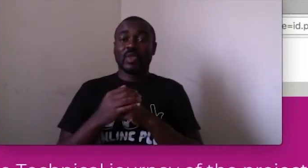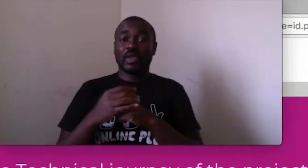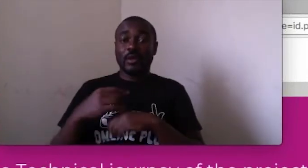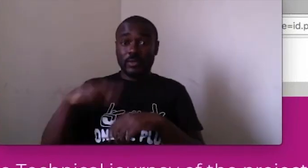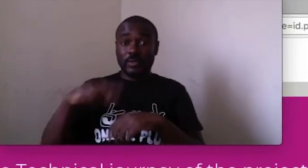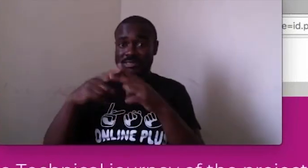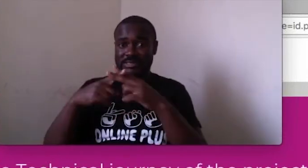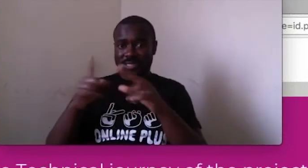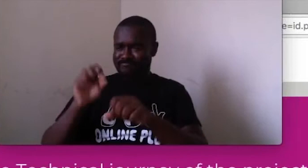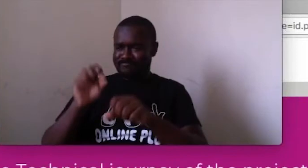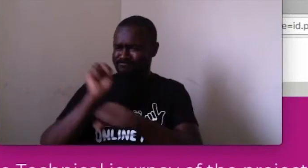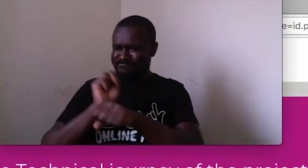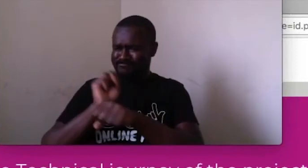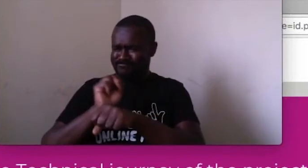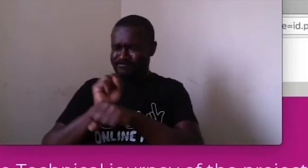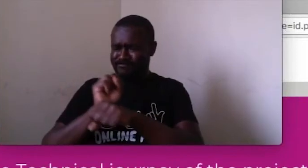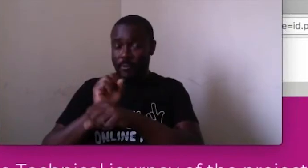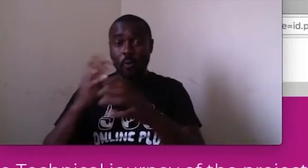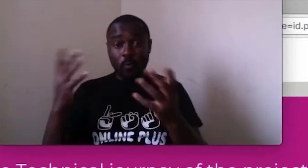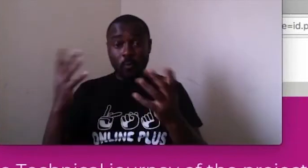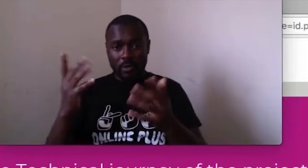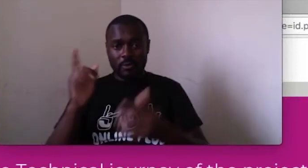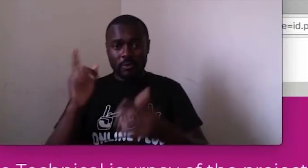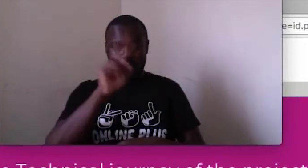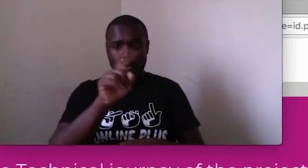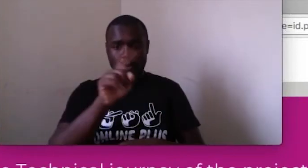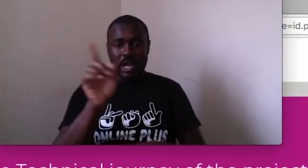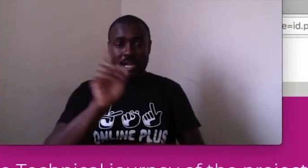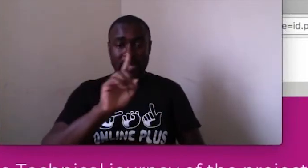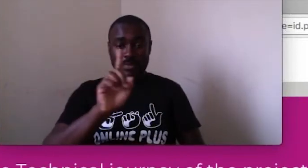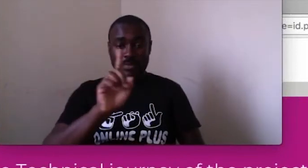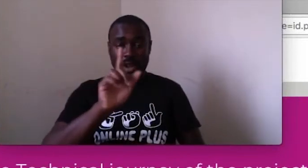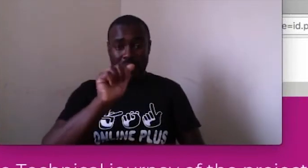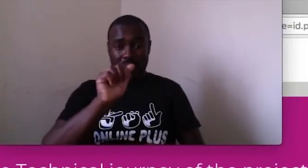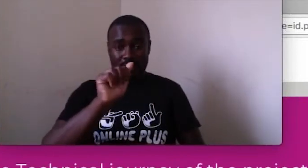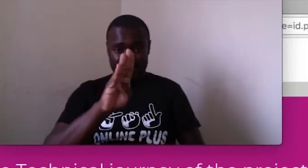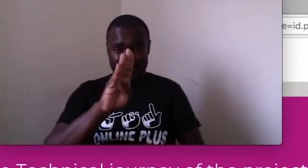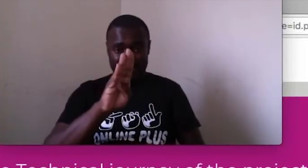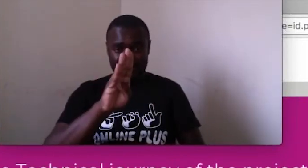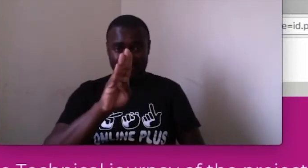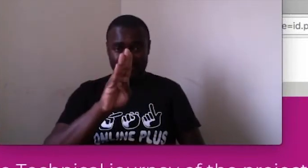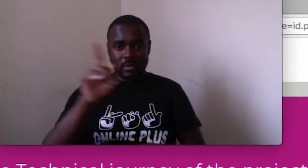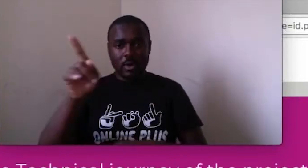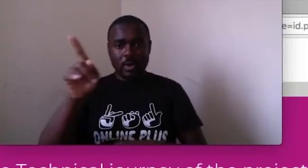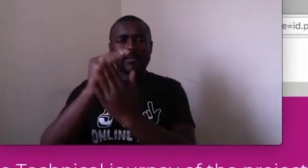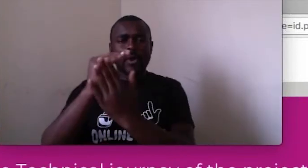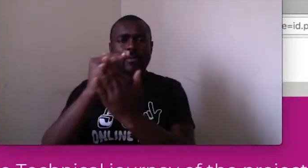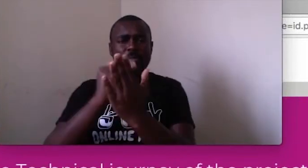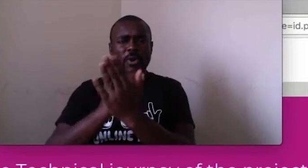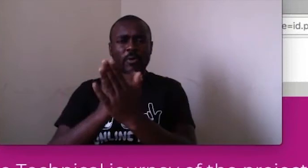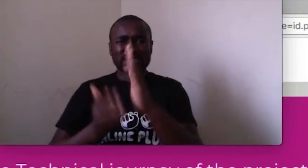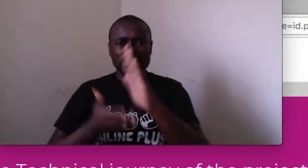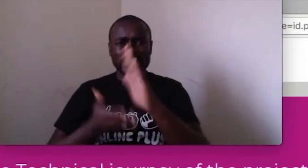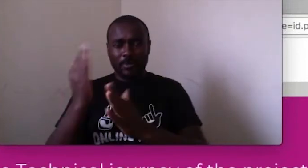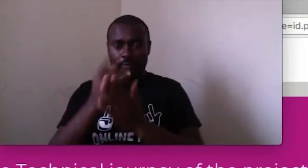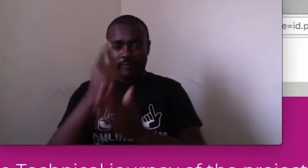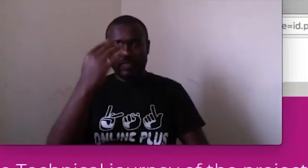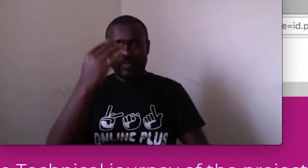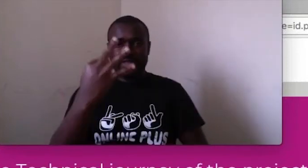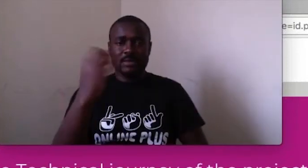we were one of the four to be the start-ups that were chosen for the sexual reproductive health So, Nailab